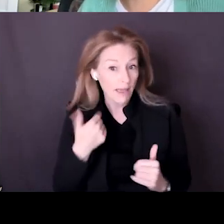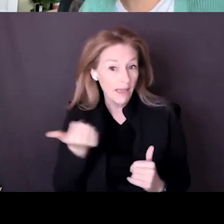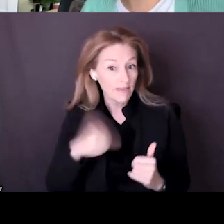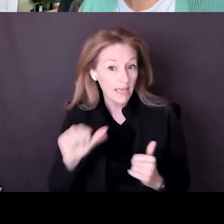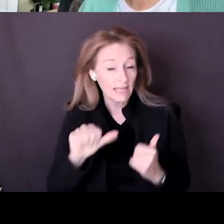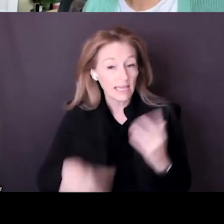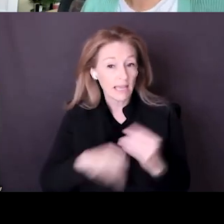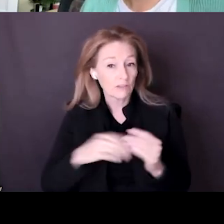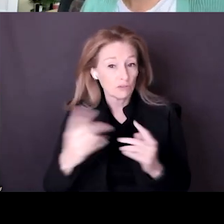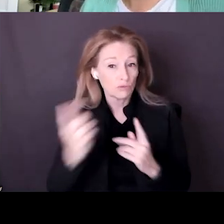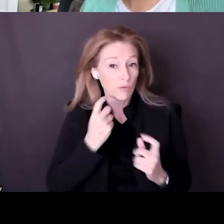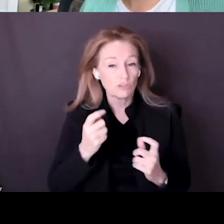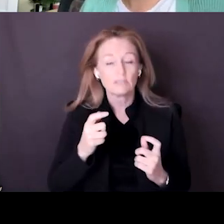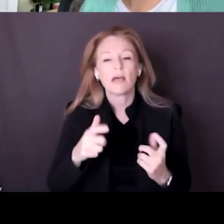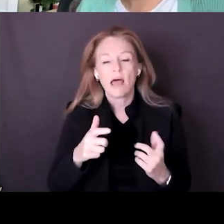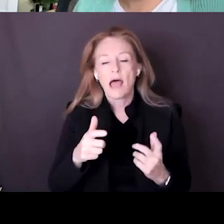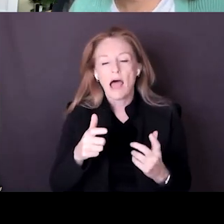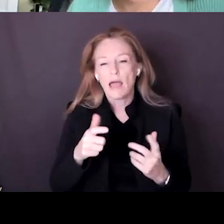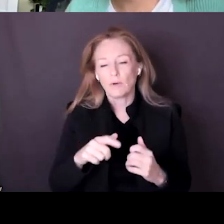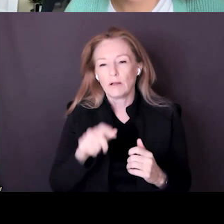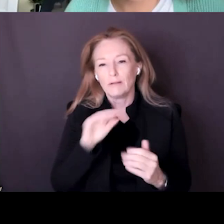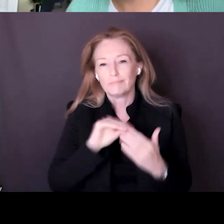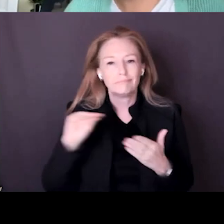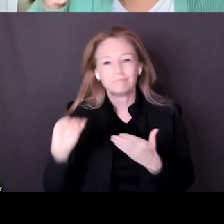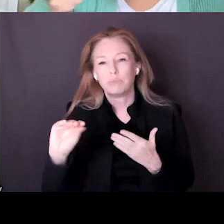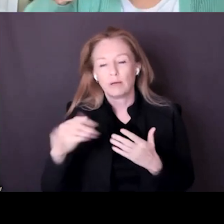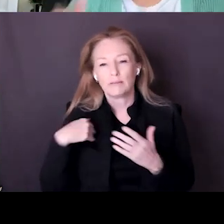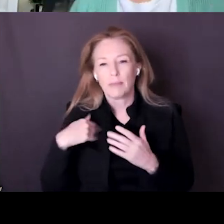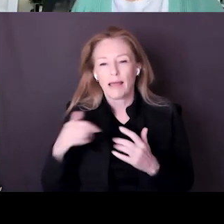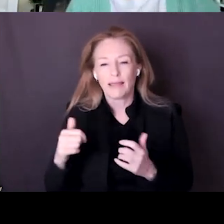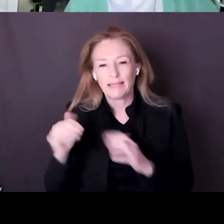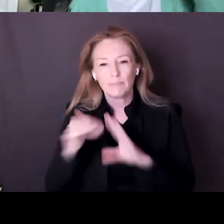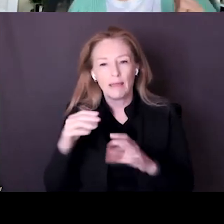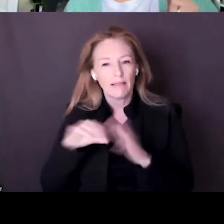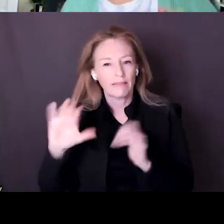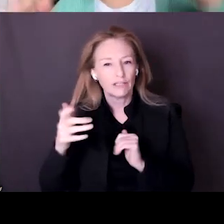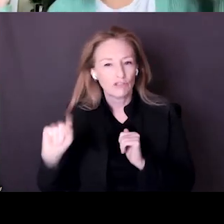CAN EMAIL ME. I THINK WE ARE -- I'M DONE. I JUST HAVE TO